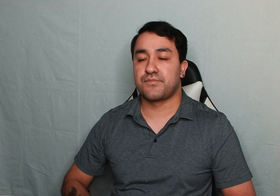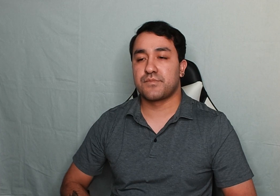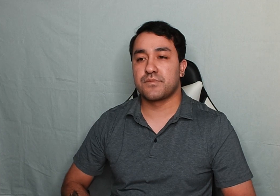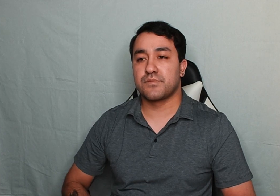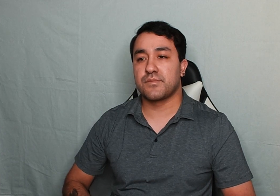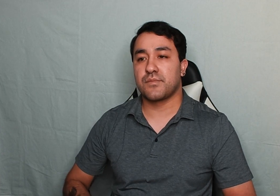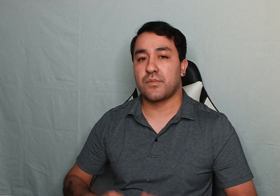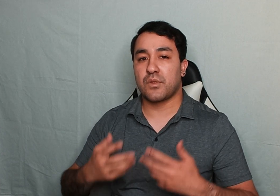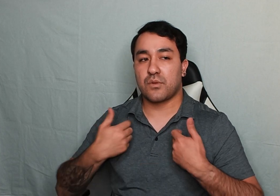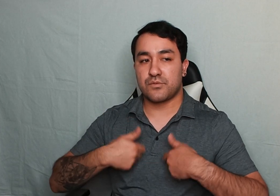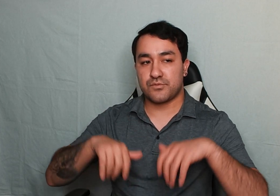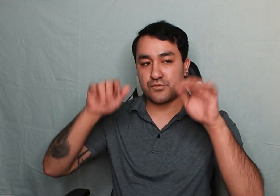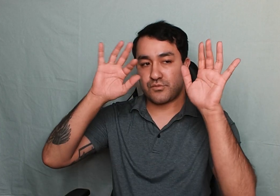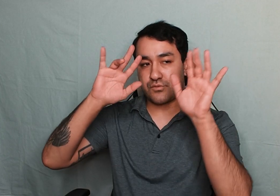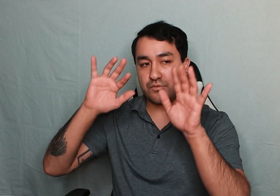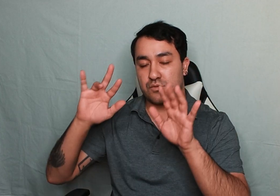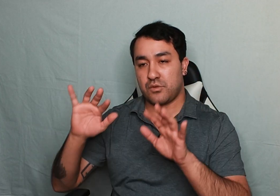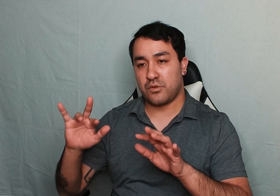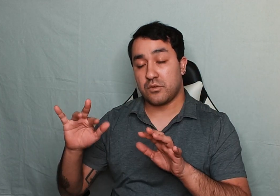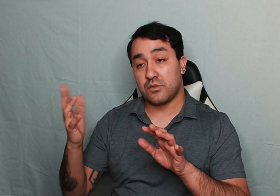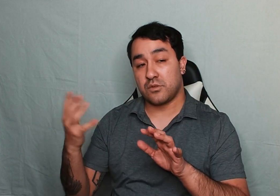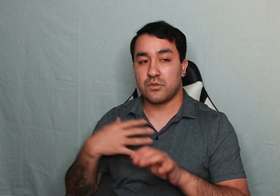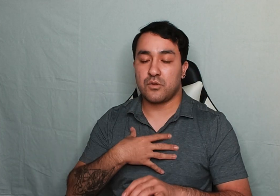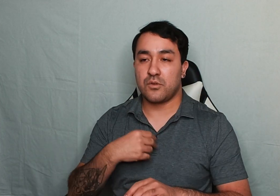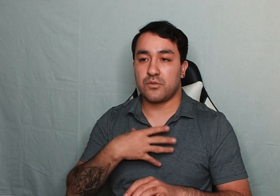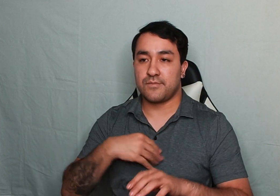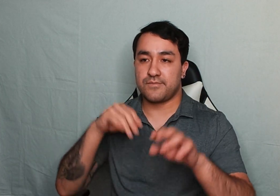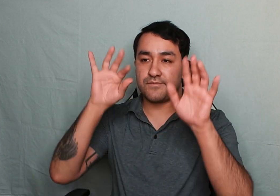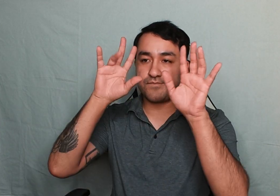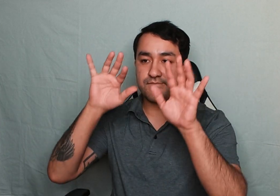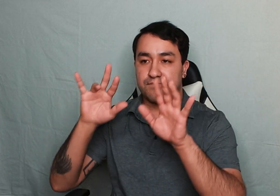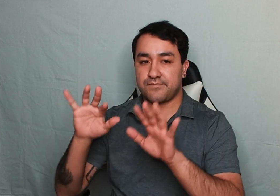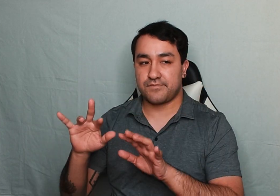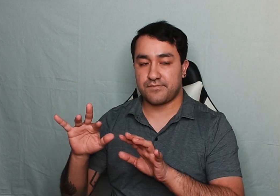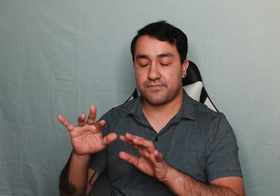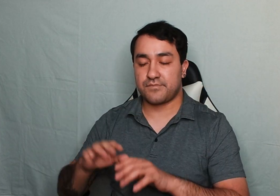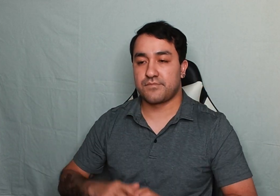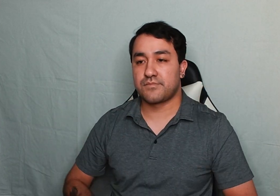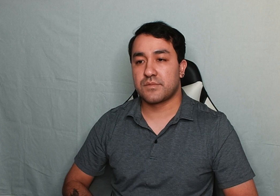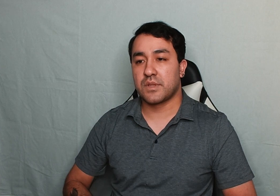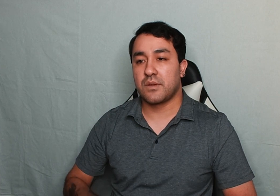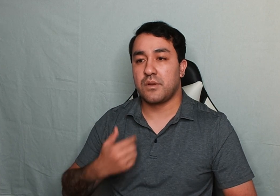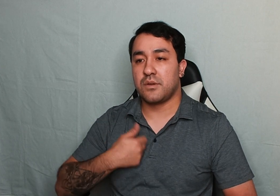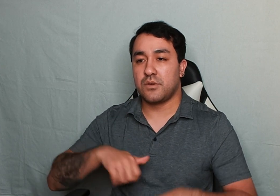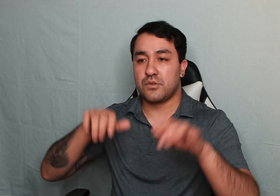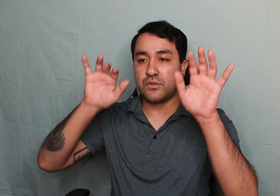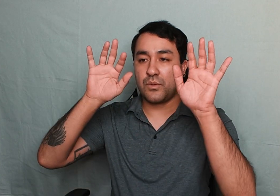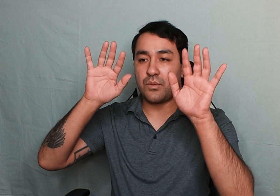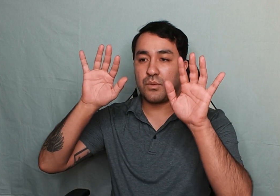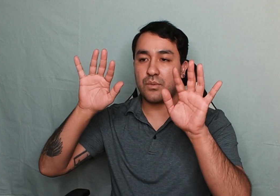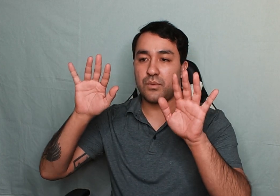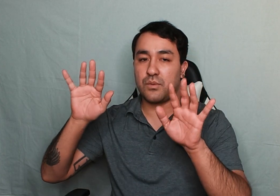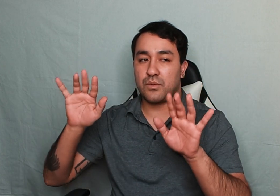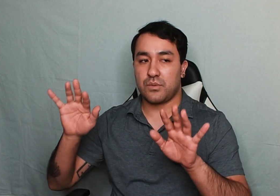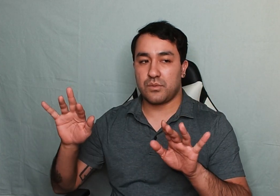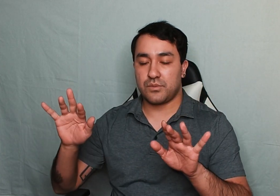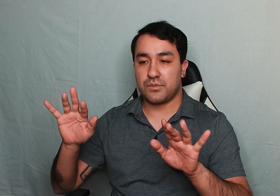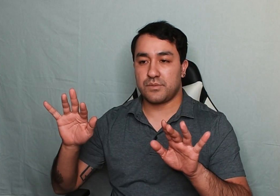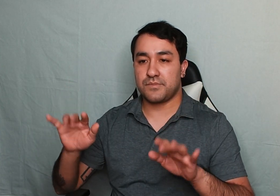SNOW SNOW-DRIZZLE